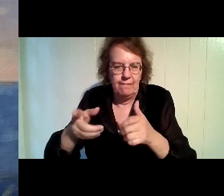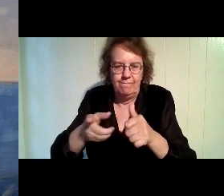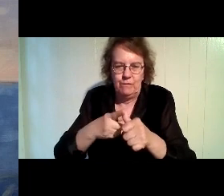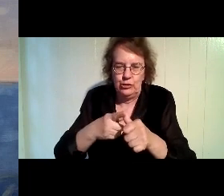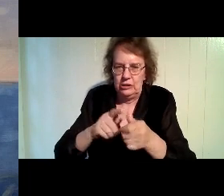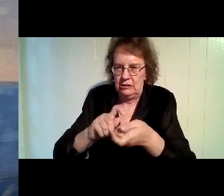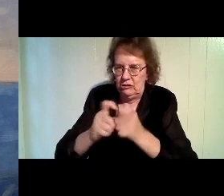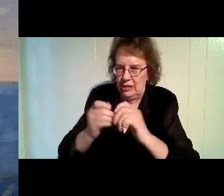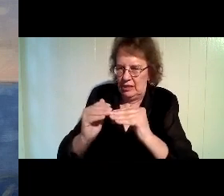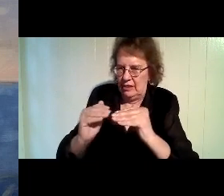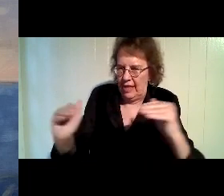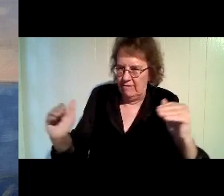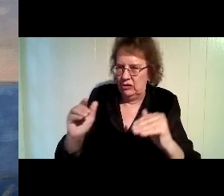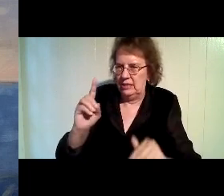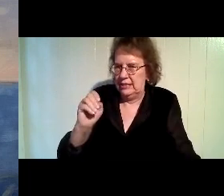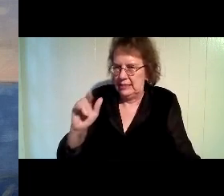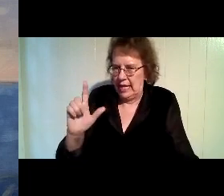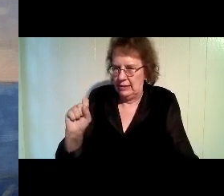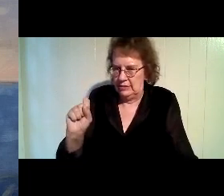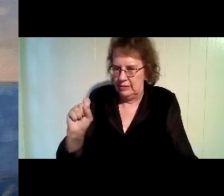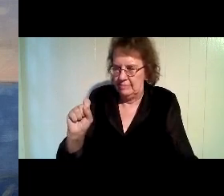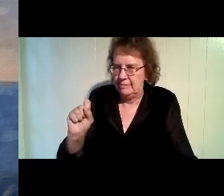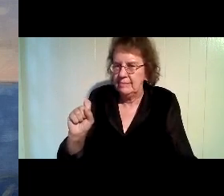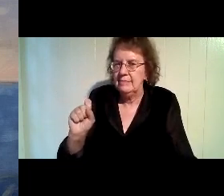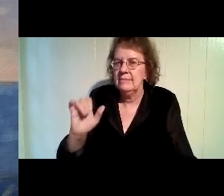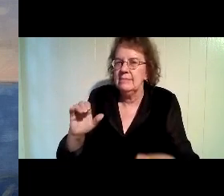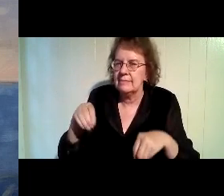that narrator provides about texting controls, and I have five different levels there.